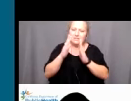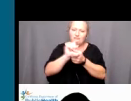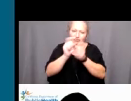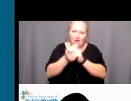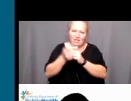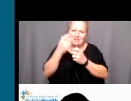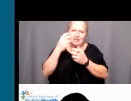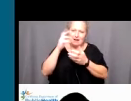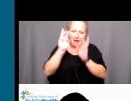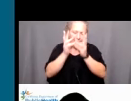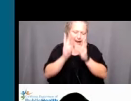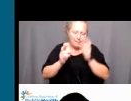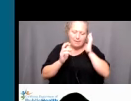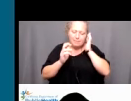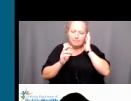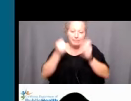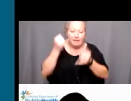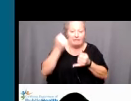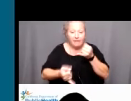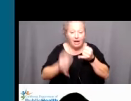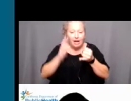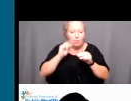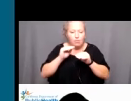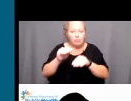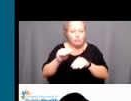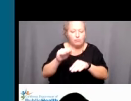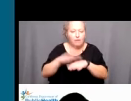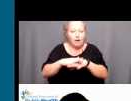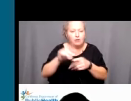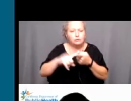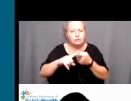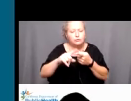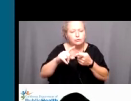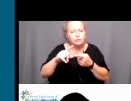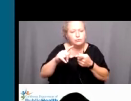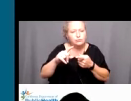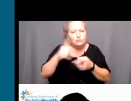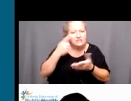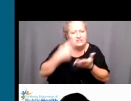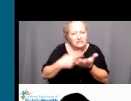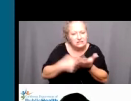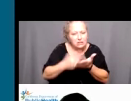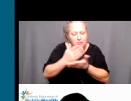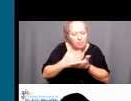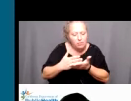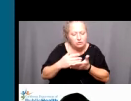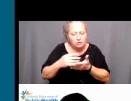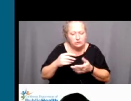finally, we will move into the discussion portion, so I will turn it